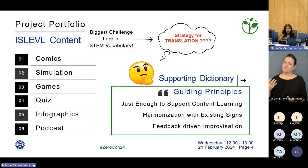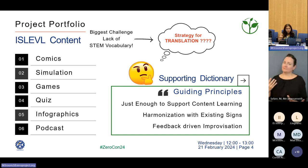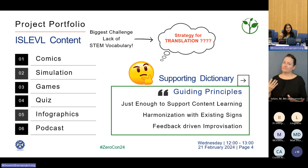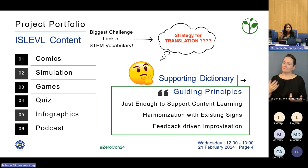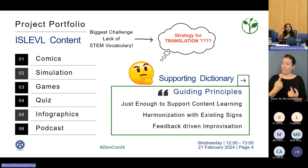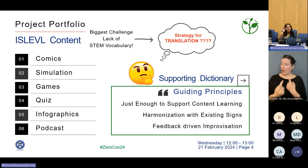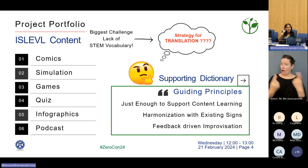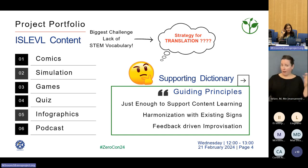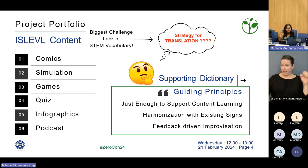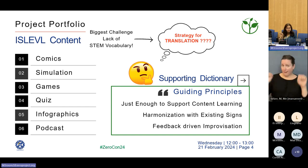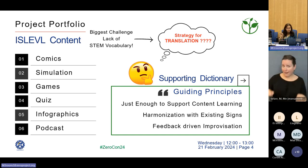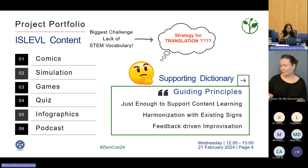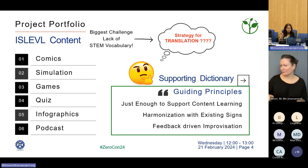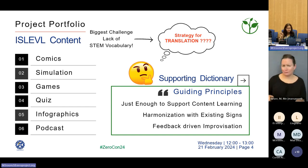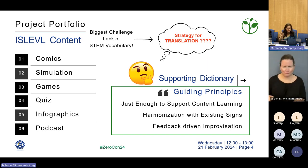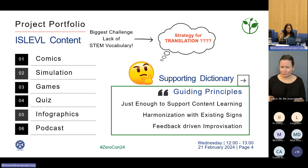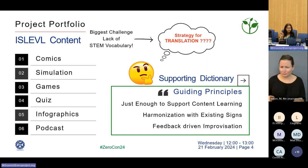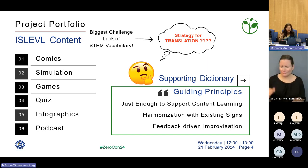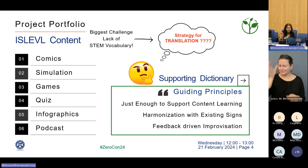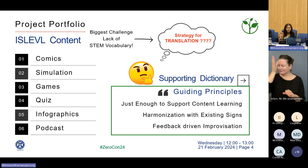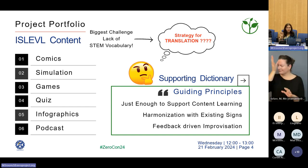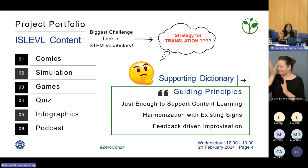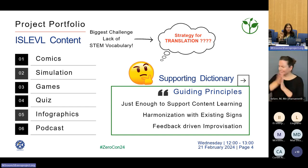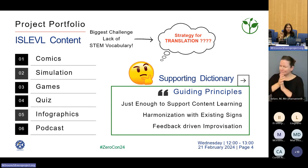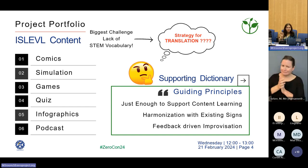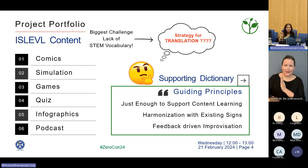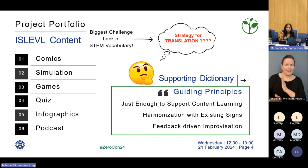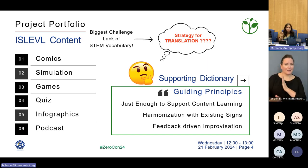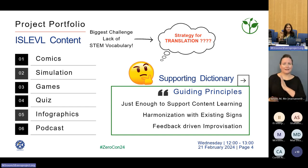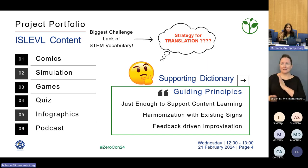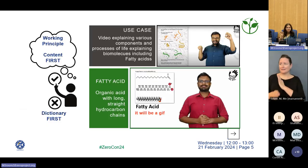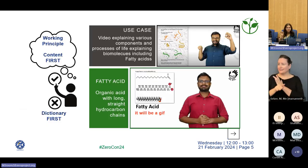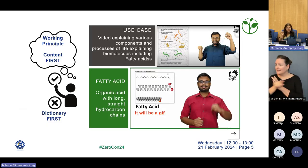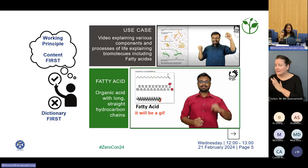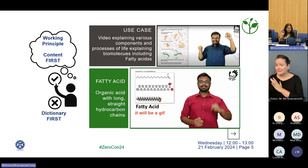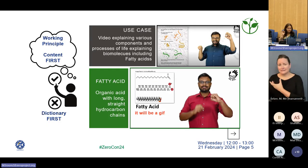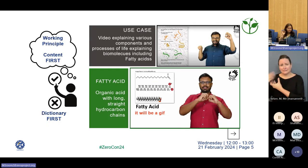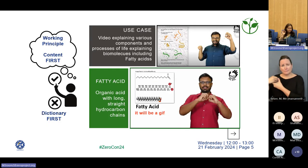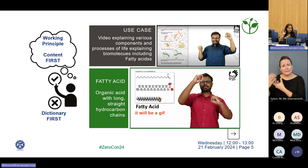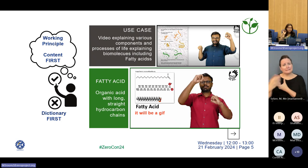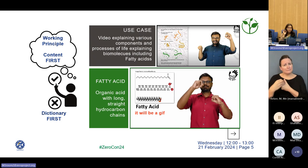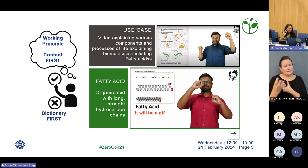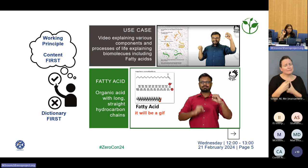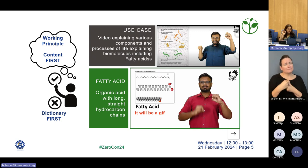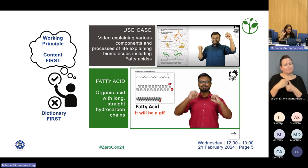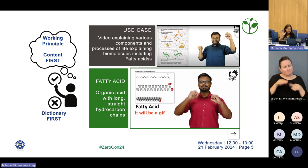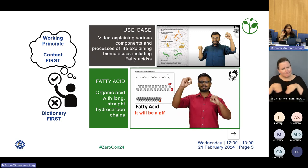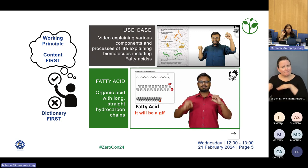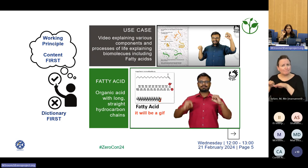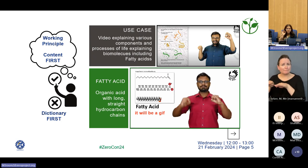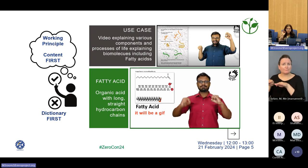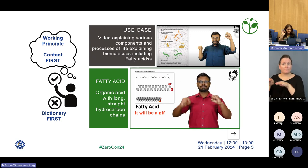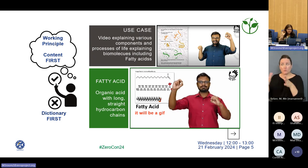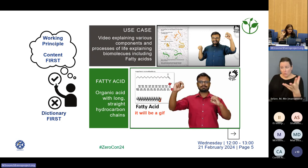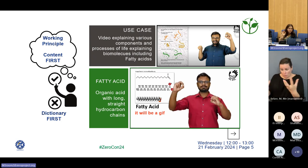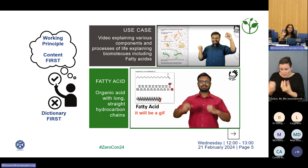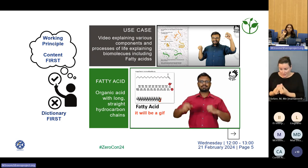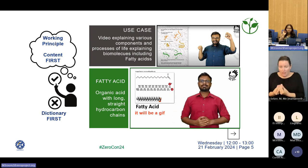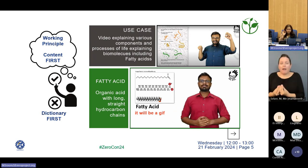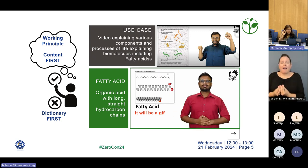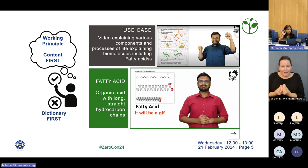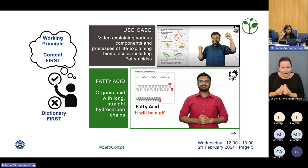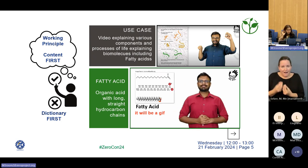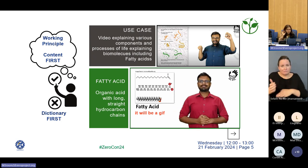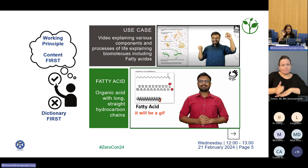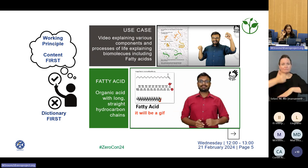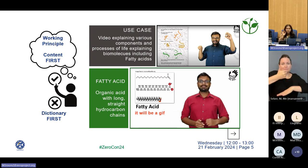innovation, and inclusion. Strangely, most solutions for deaf accessibility focus only on